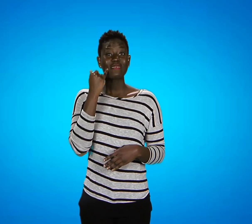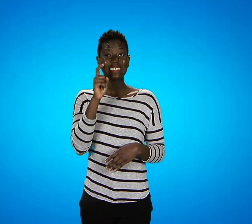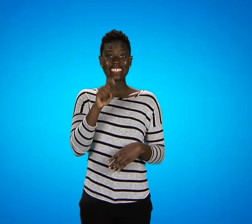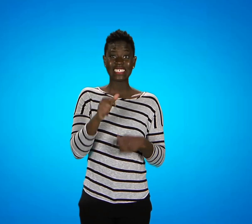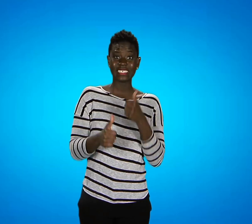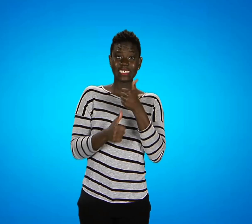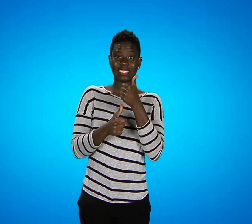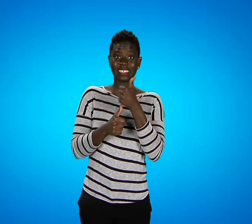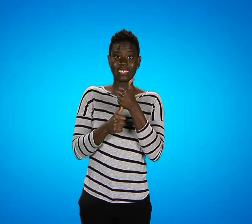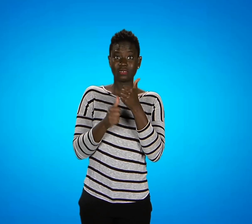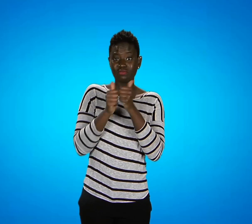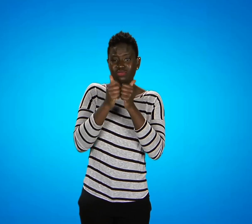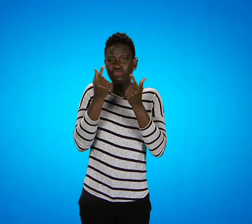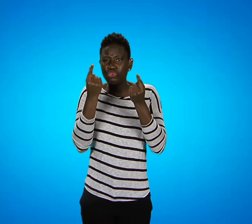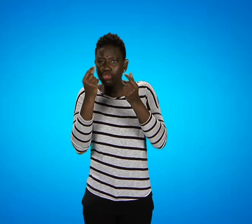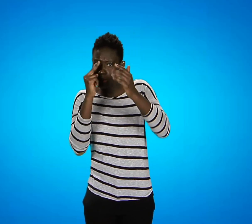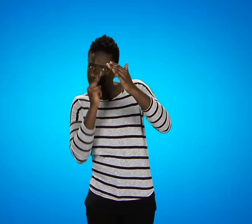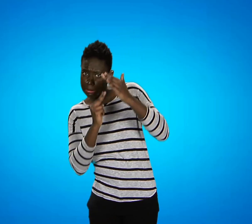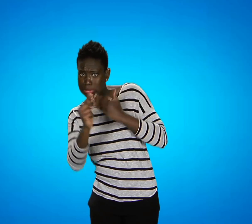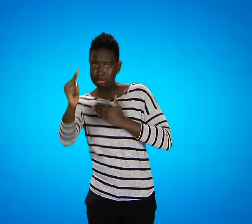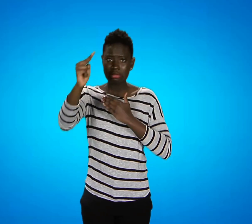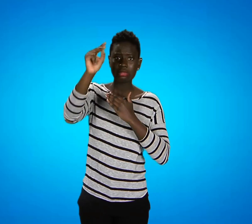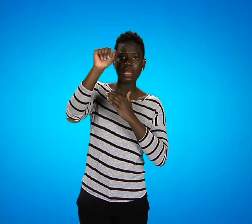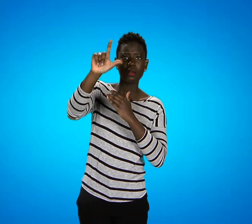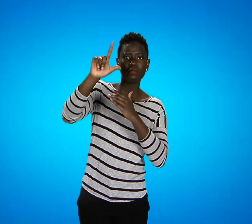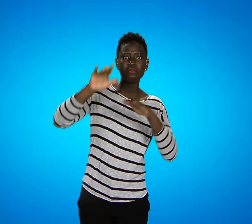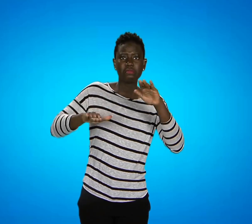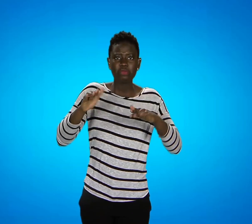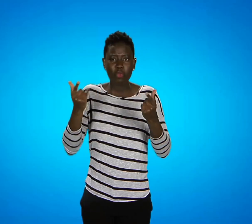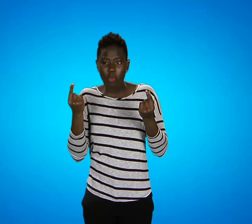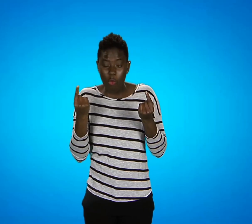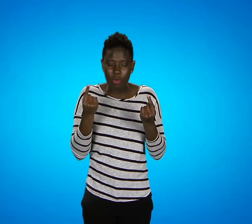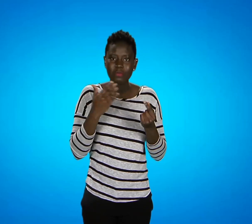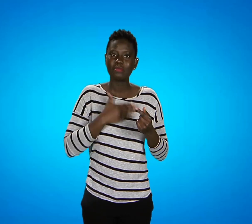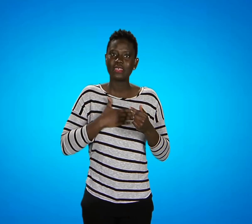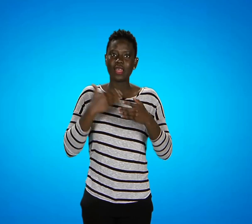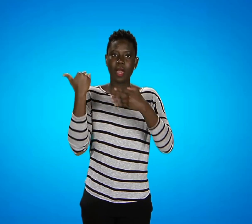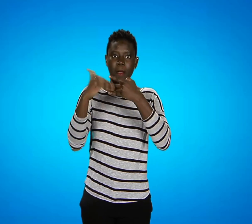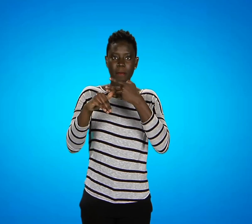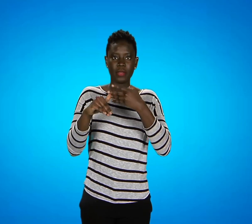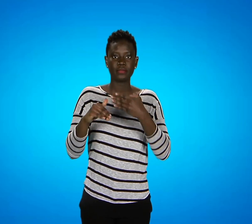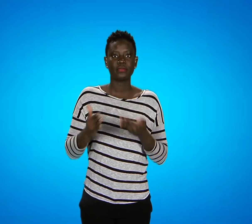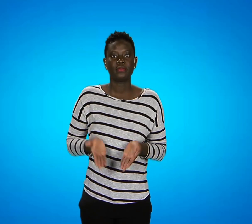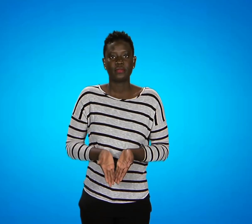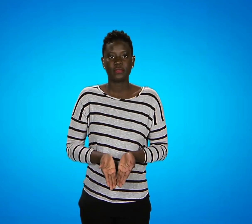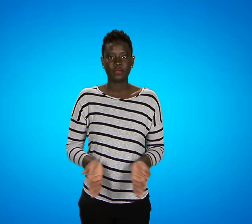If you need assistance with forecasting annual leave balance, please send an email the Payroll Office.